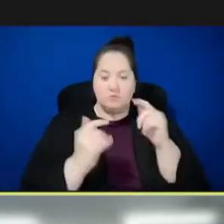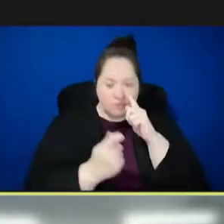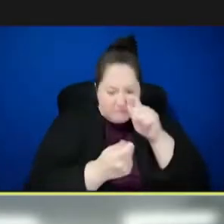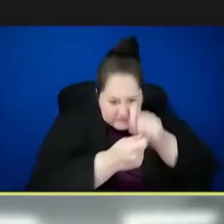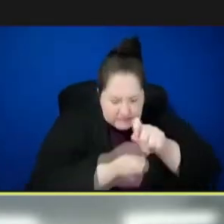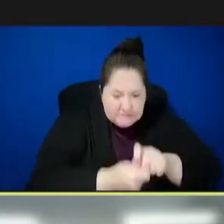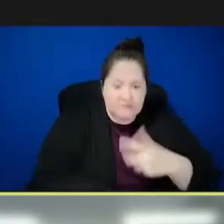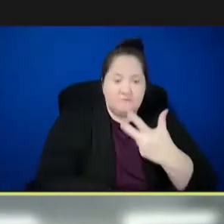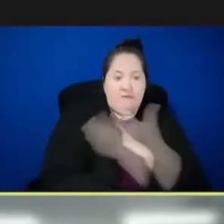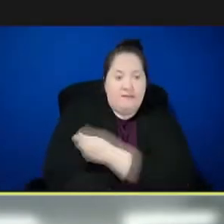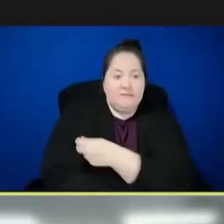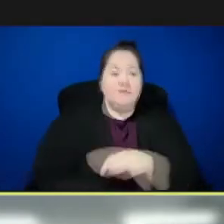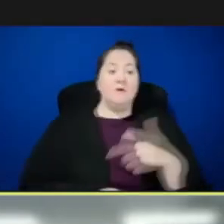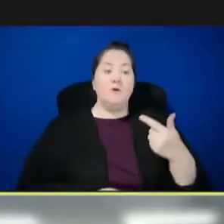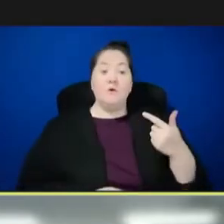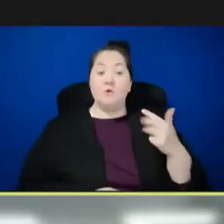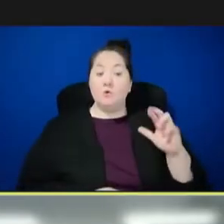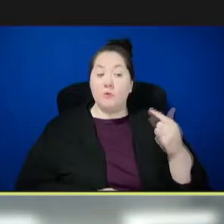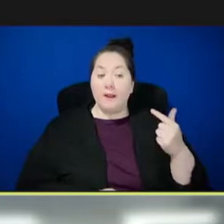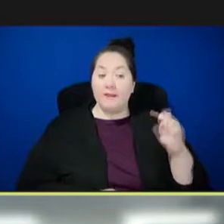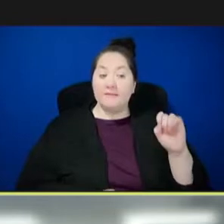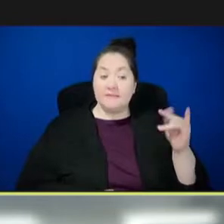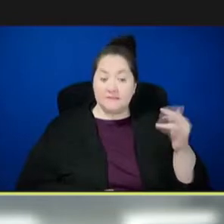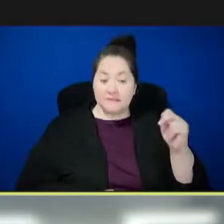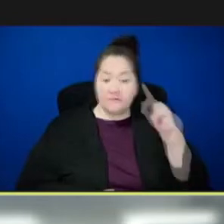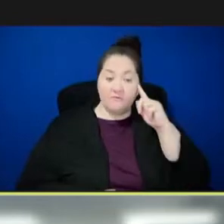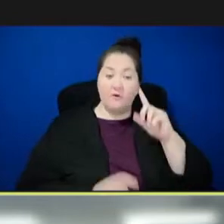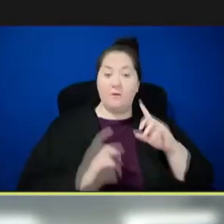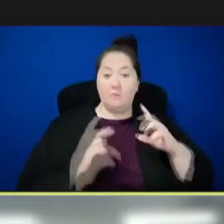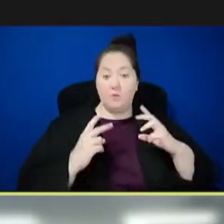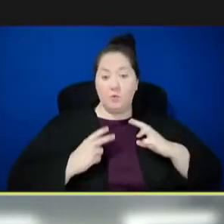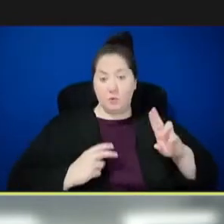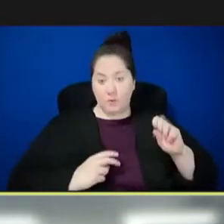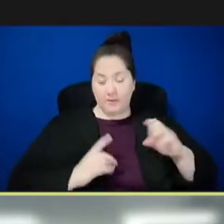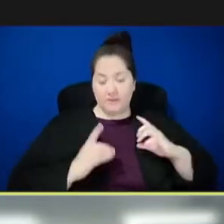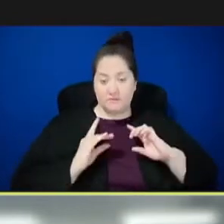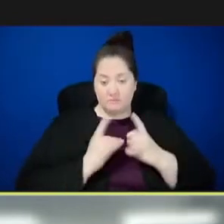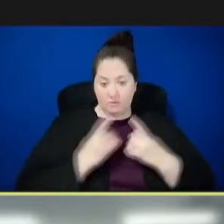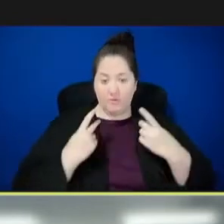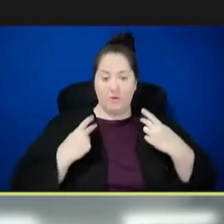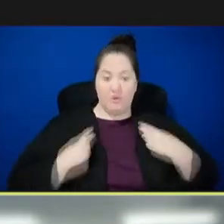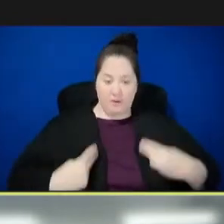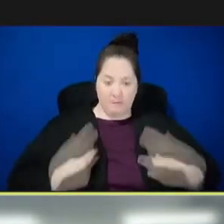Health and Human Services, Dr. Justin Mathew from the U.S. Food and Drug Administration,